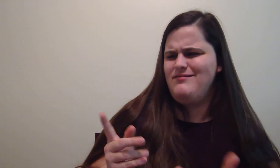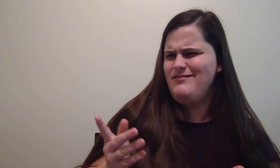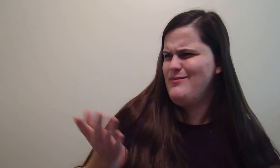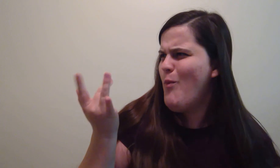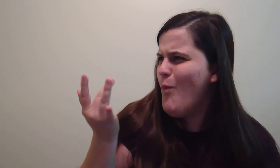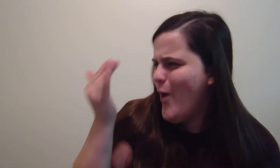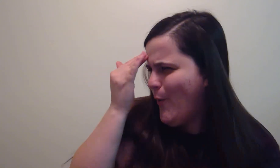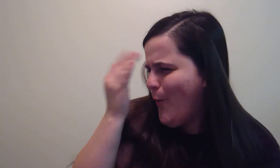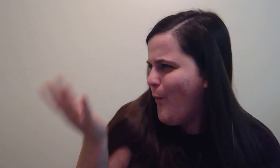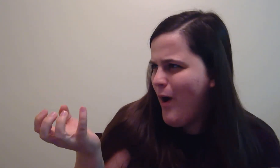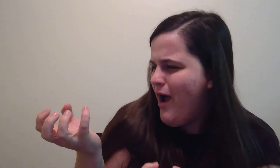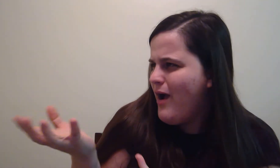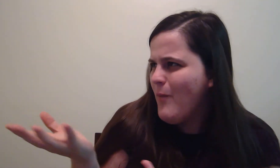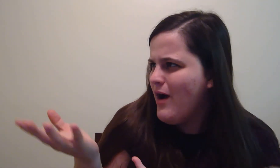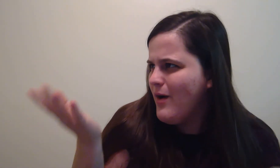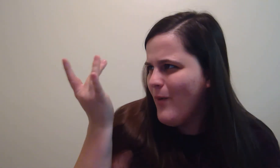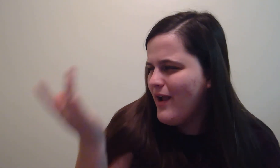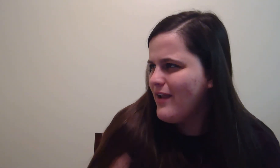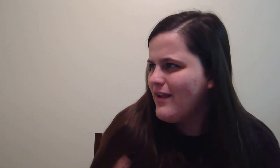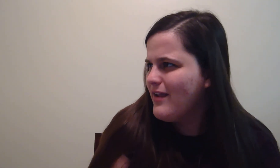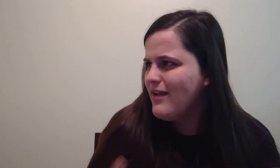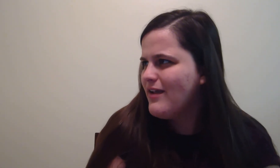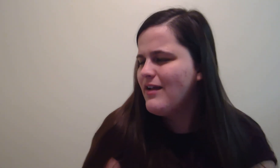"why do you want to know?"